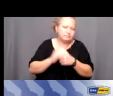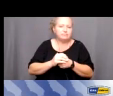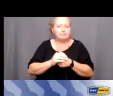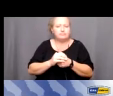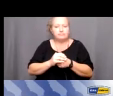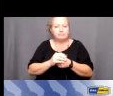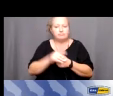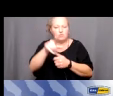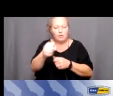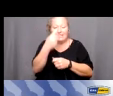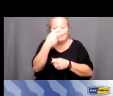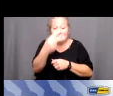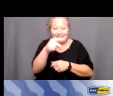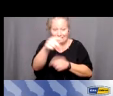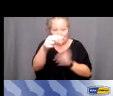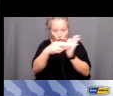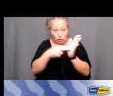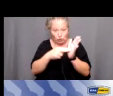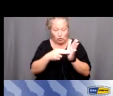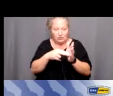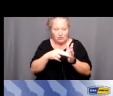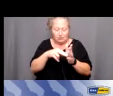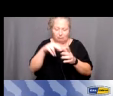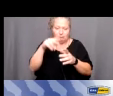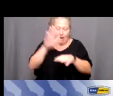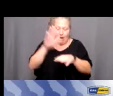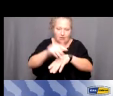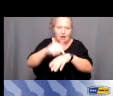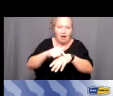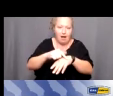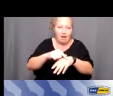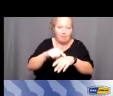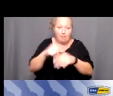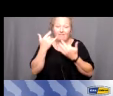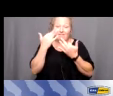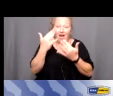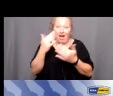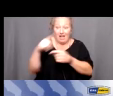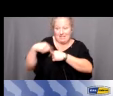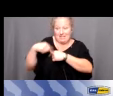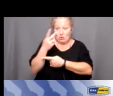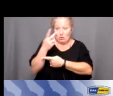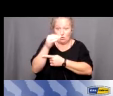You can see here that this regulation was just in time as wildfires have only gotten bigger since 2019.